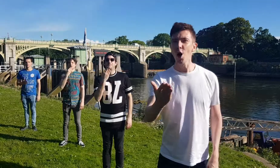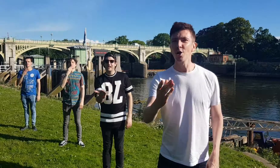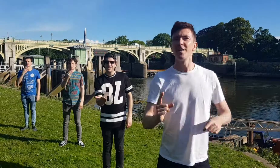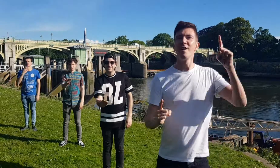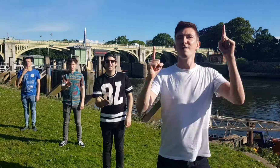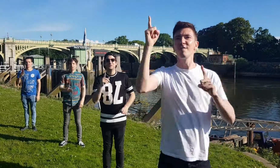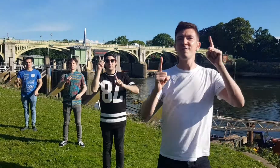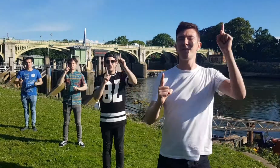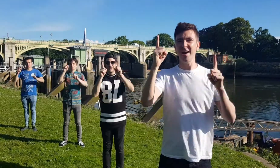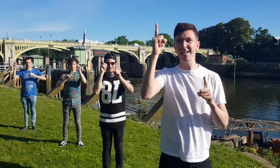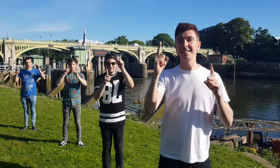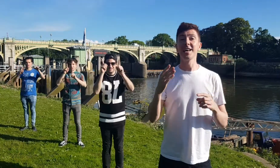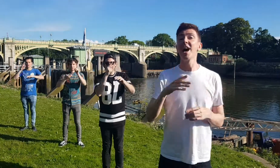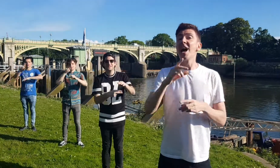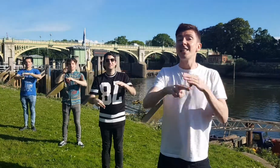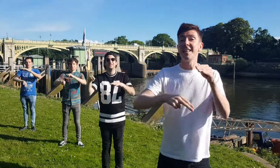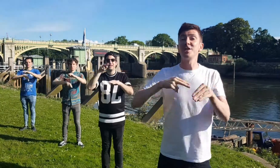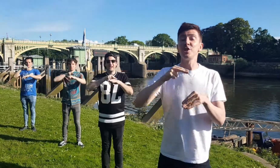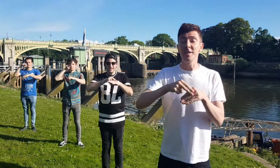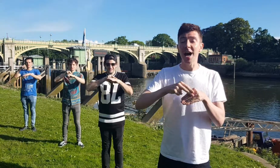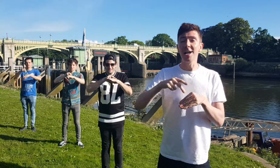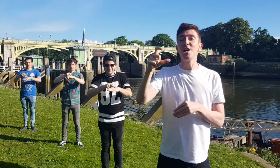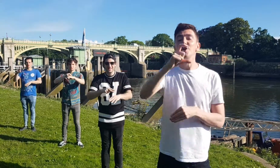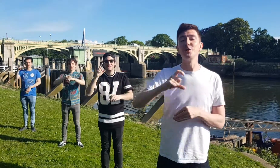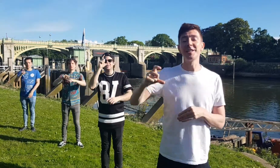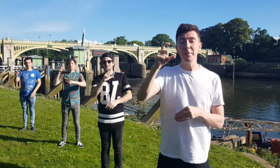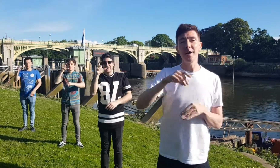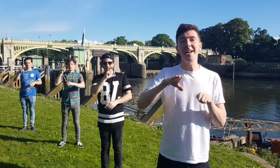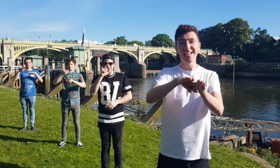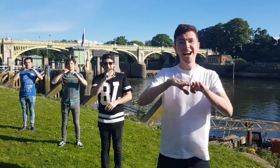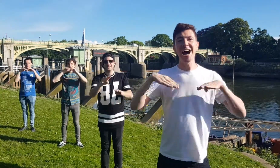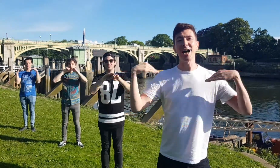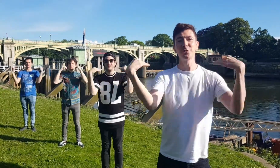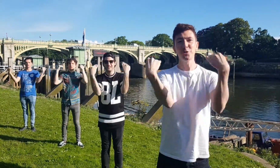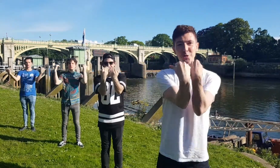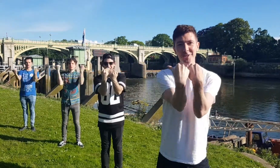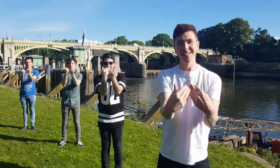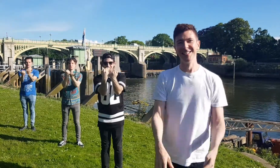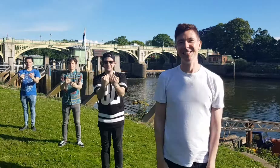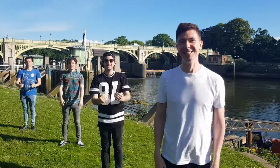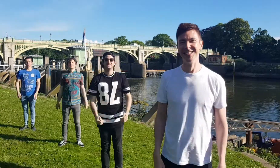Happy Québec National Day to everyone!